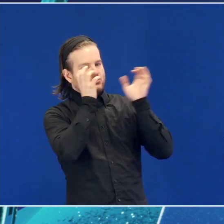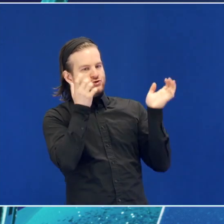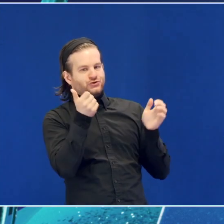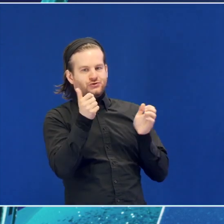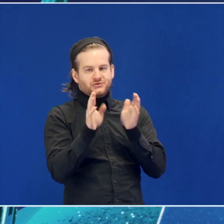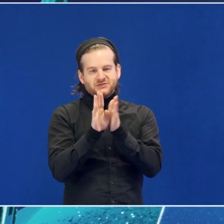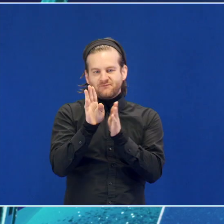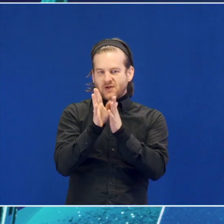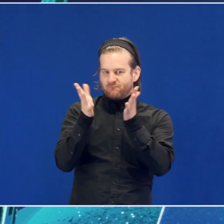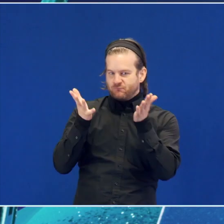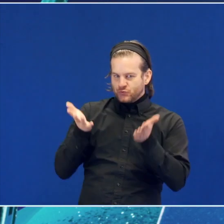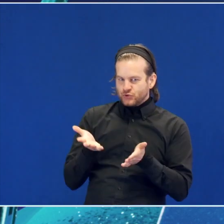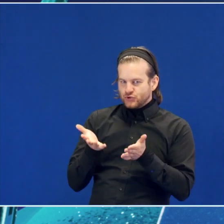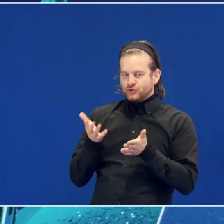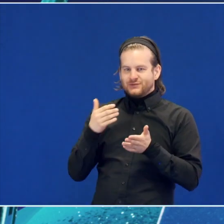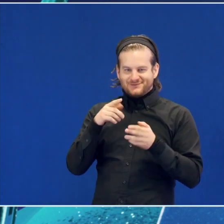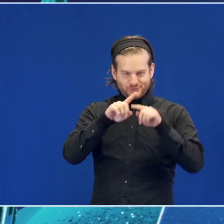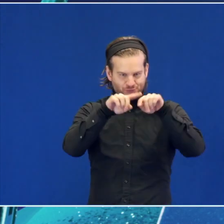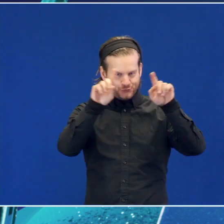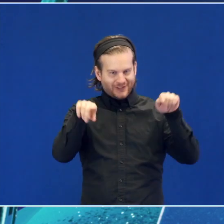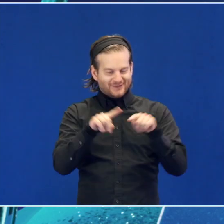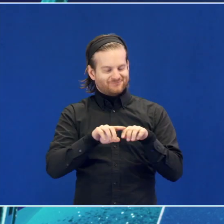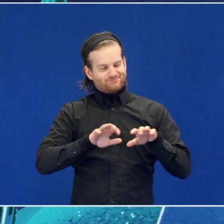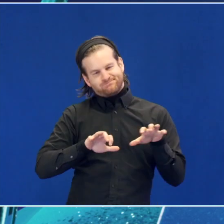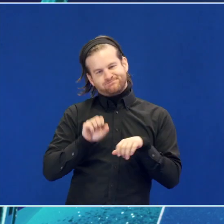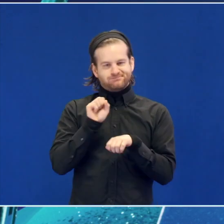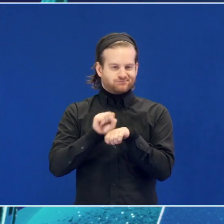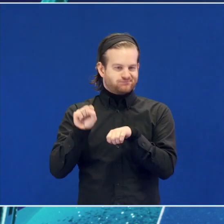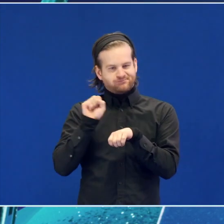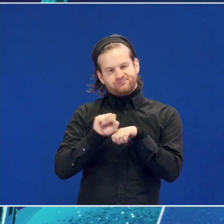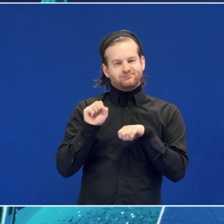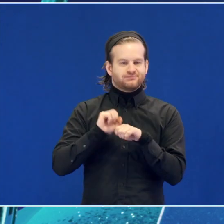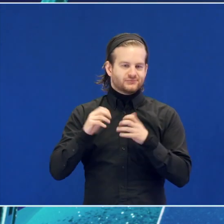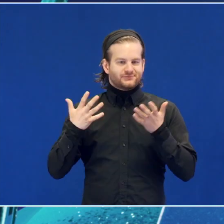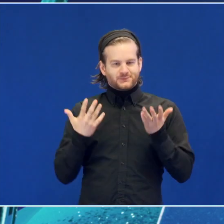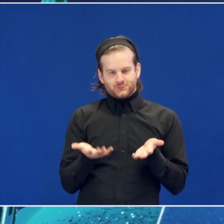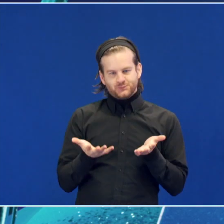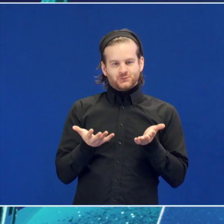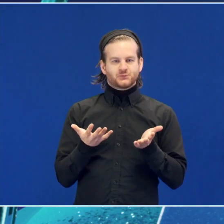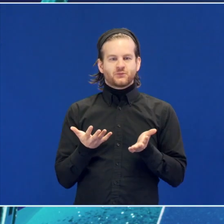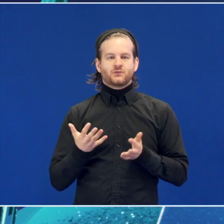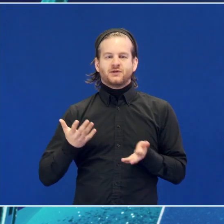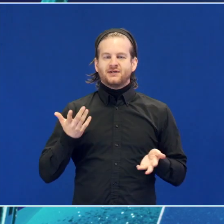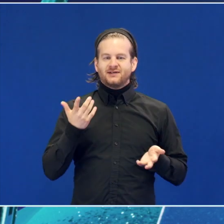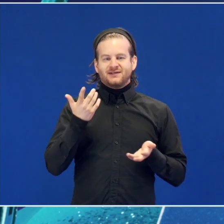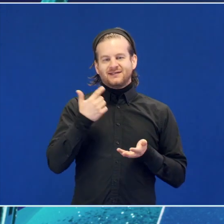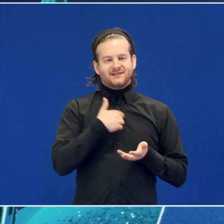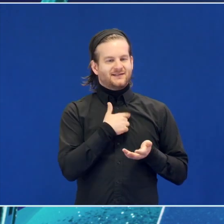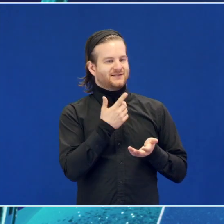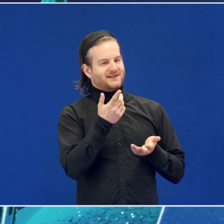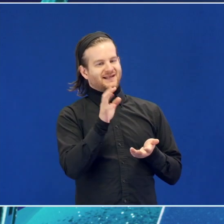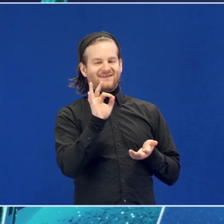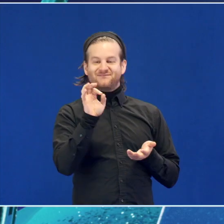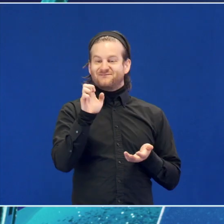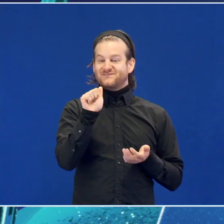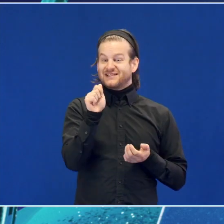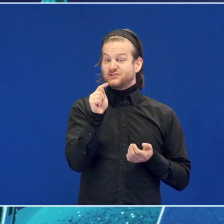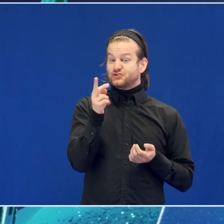or Claude Code, or whatever, and you just built your future, I don't know some form on some page, okay,